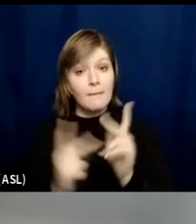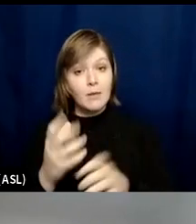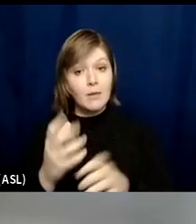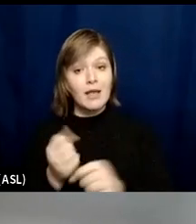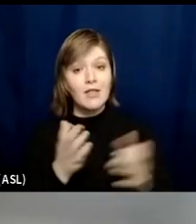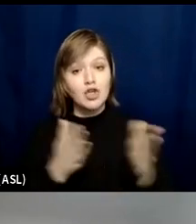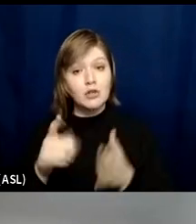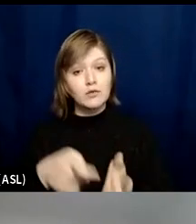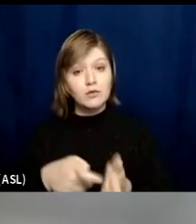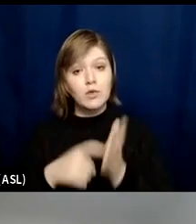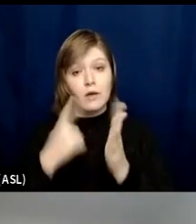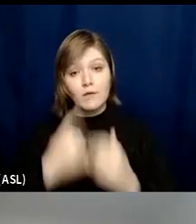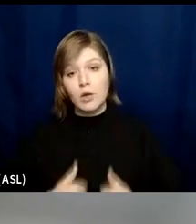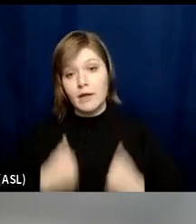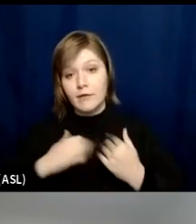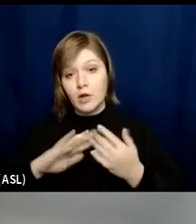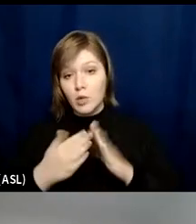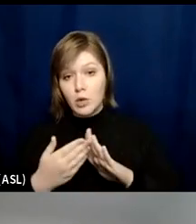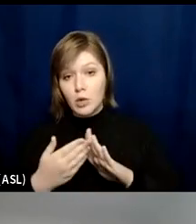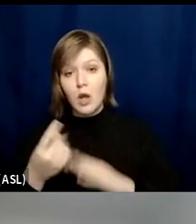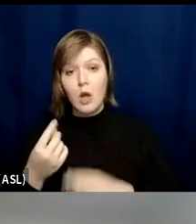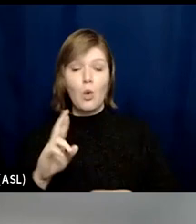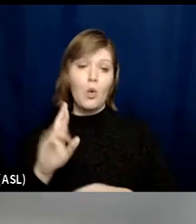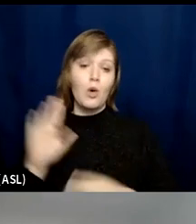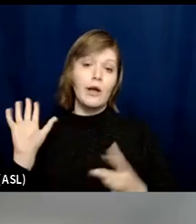LORI Thank you, all. Great answers to those questions.